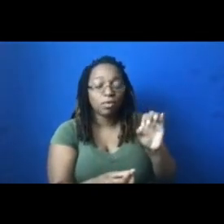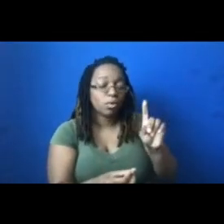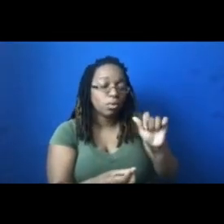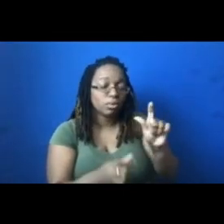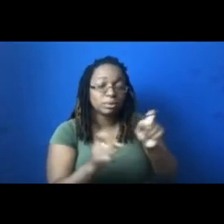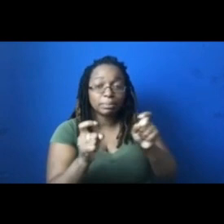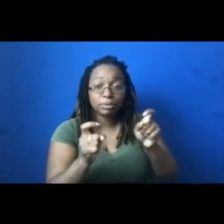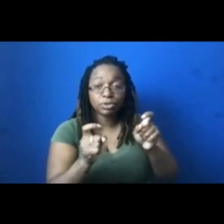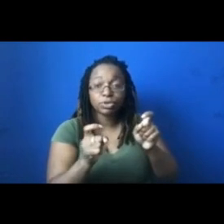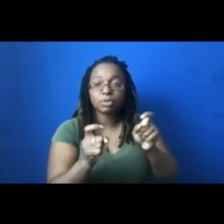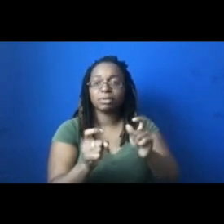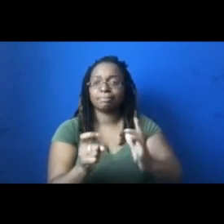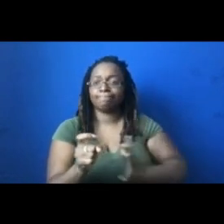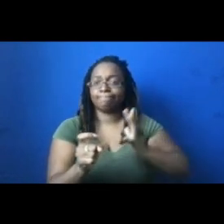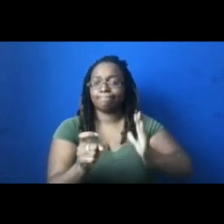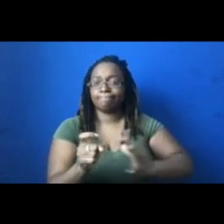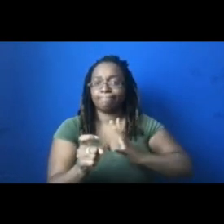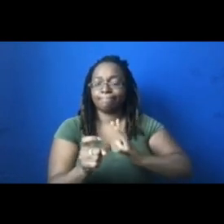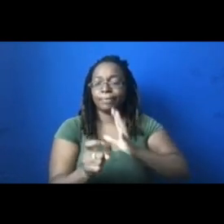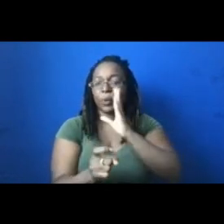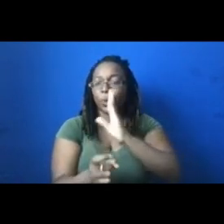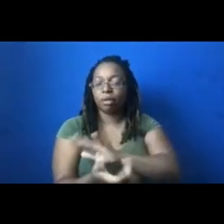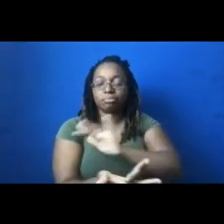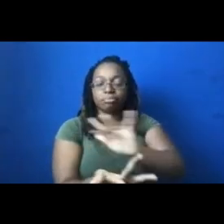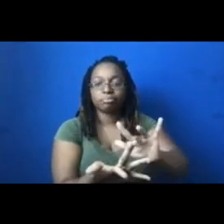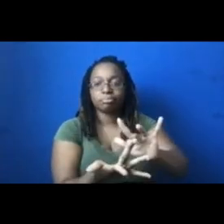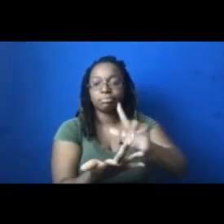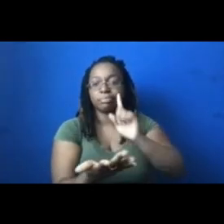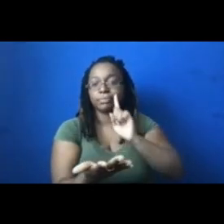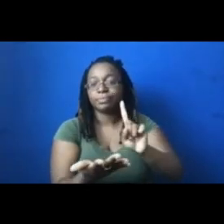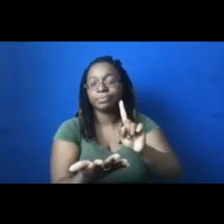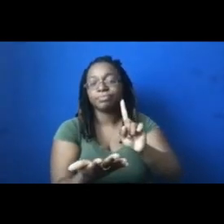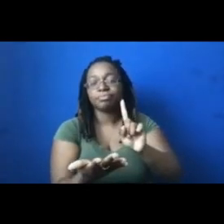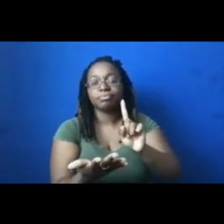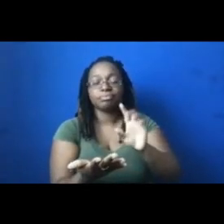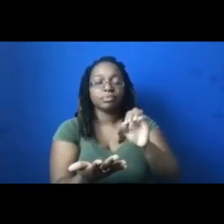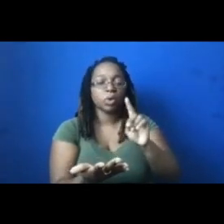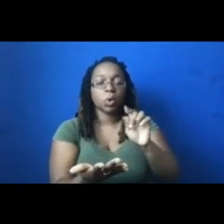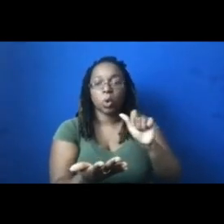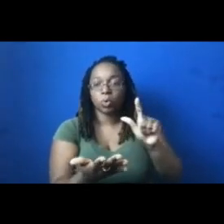who are working on coastal resilience, and you might